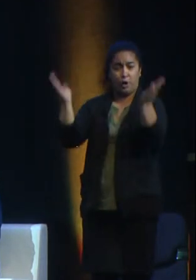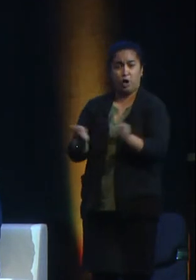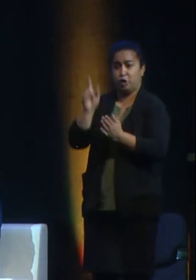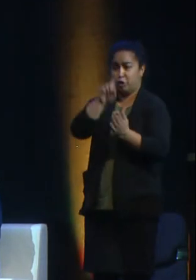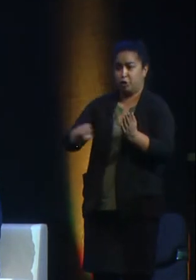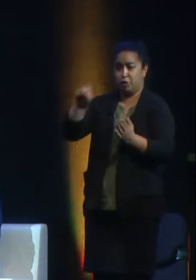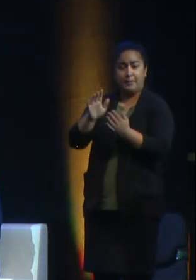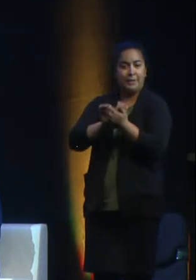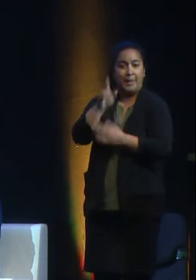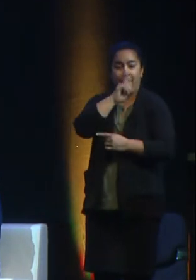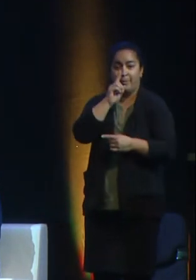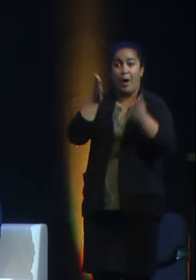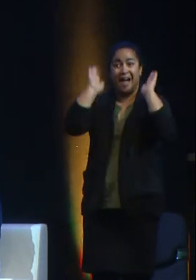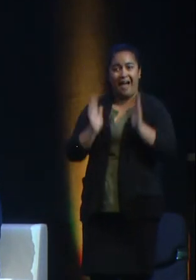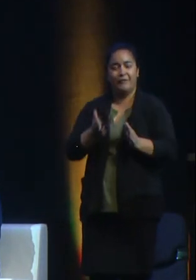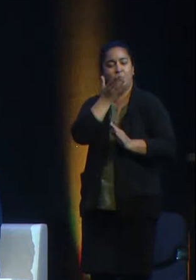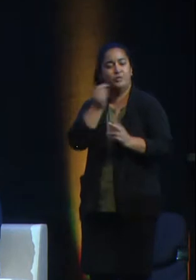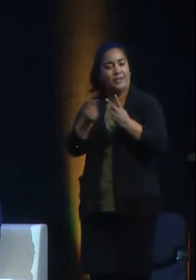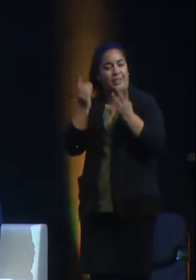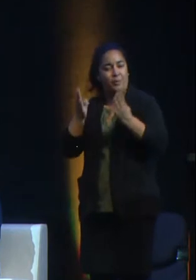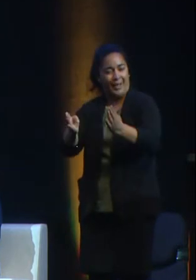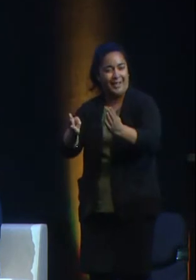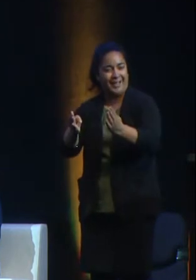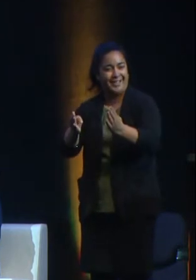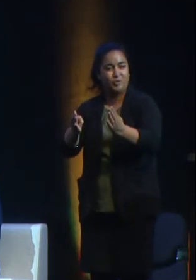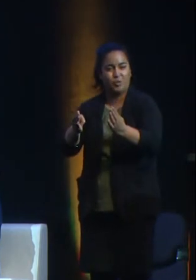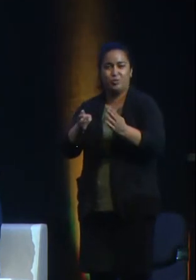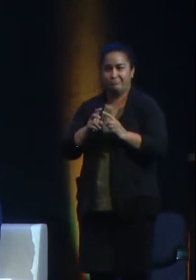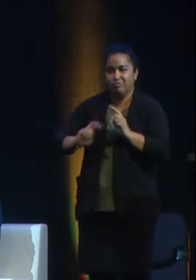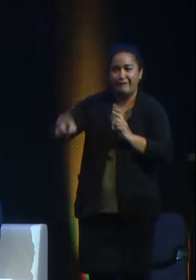to actually think of an alternative form of method to get to work - doesn't have to be